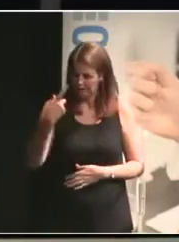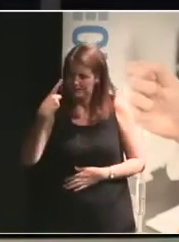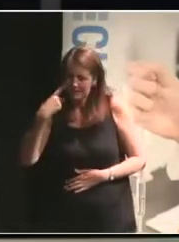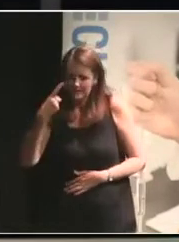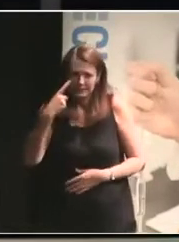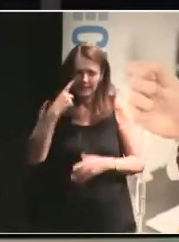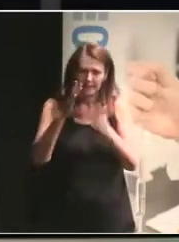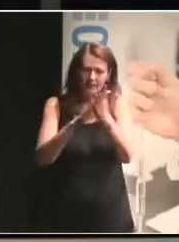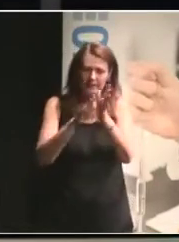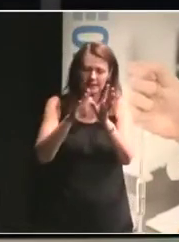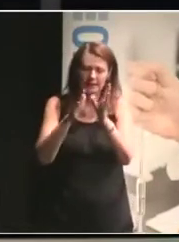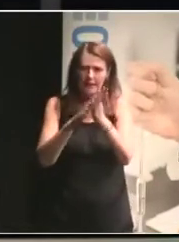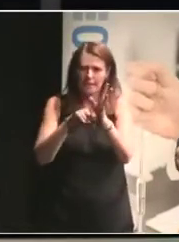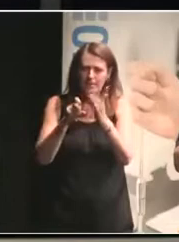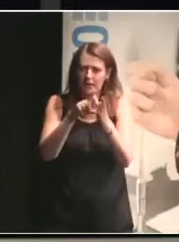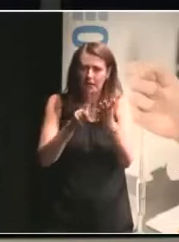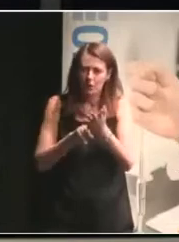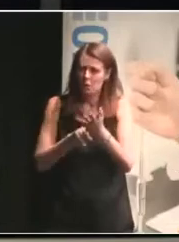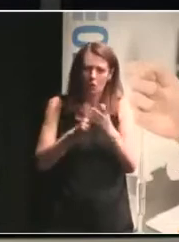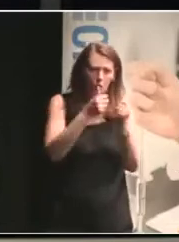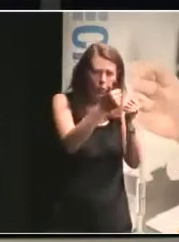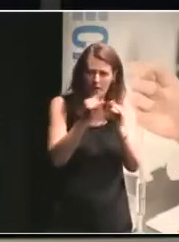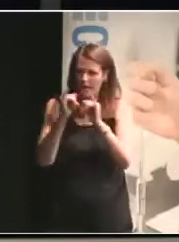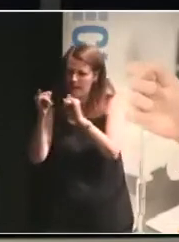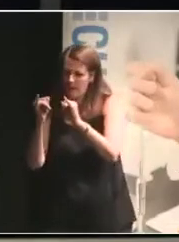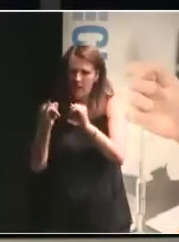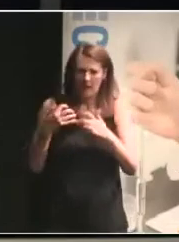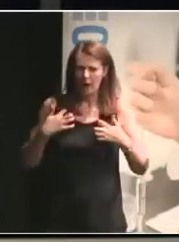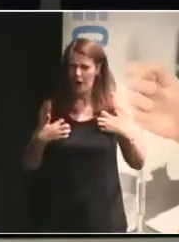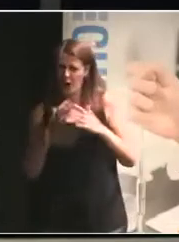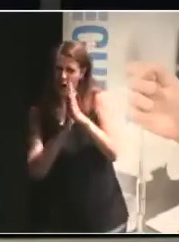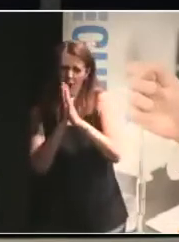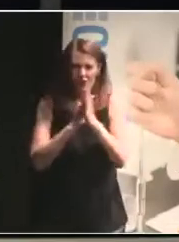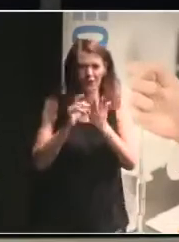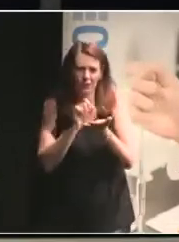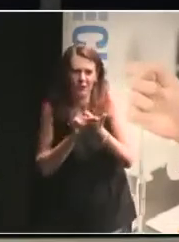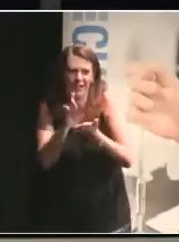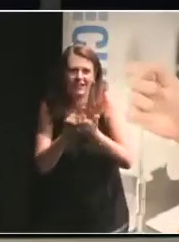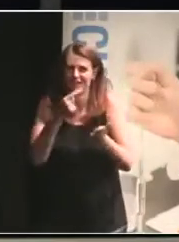mythical epic battle of good and evil industry trying to sell us toxic things because it's so